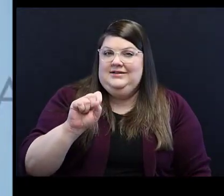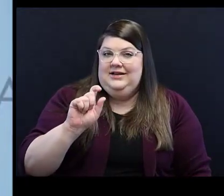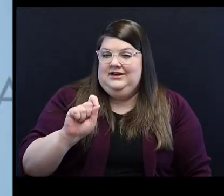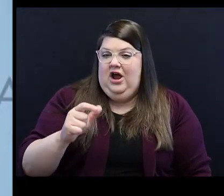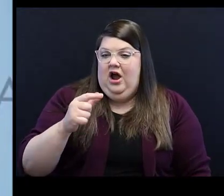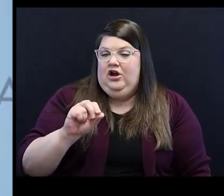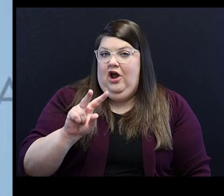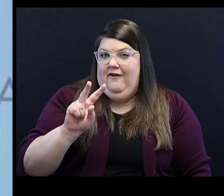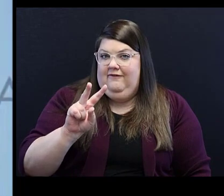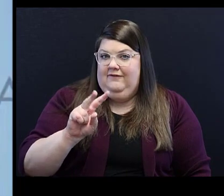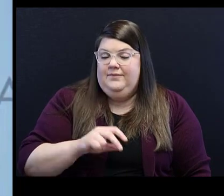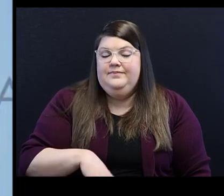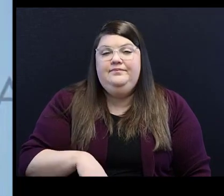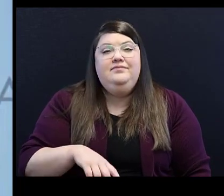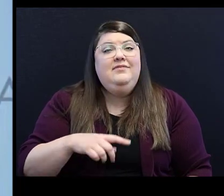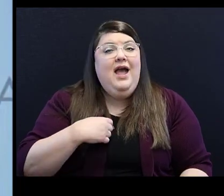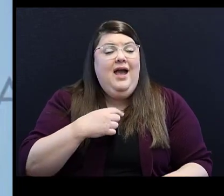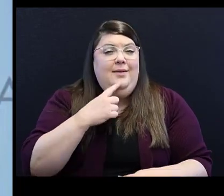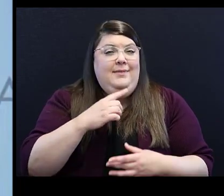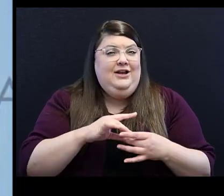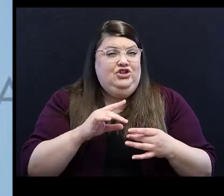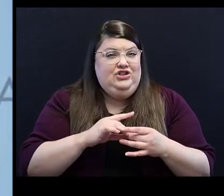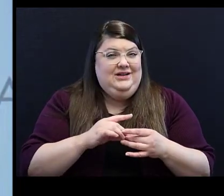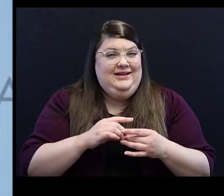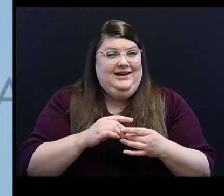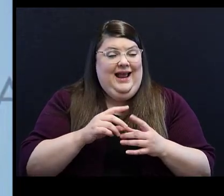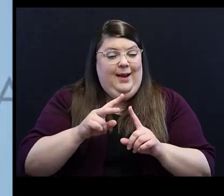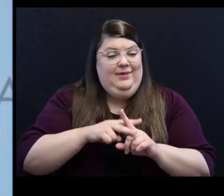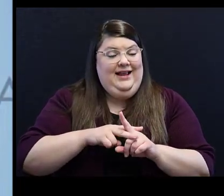I mentioned the application period will close June 5th.